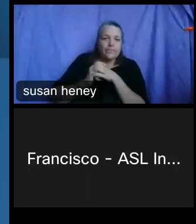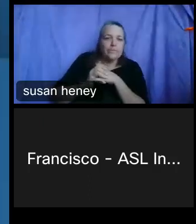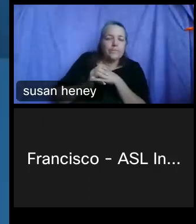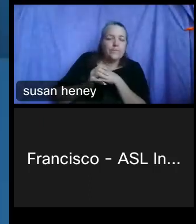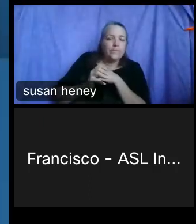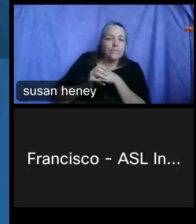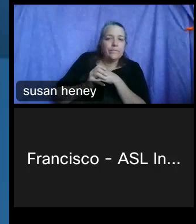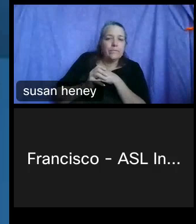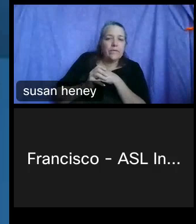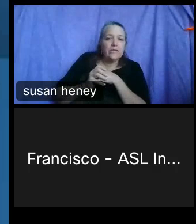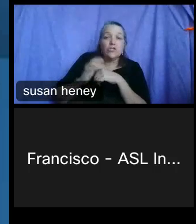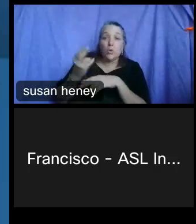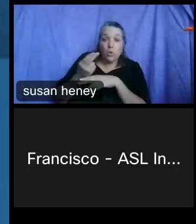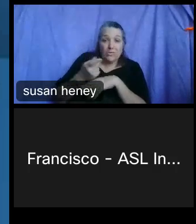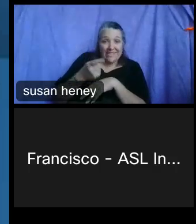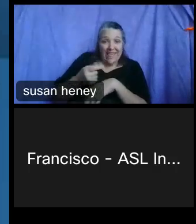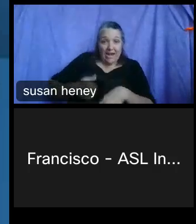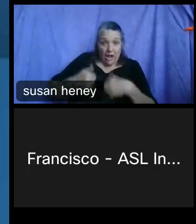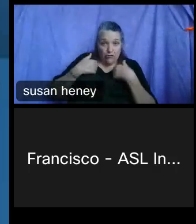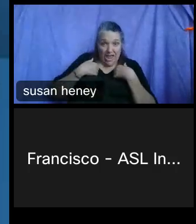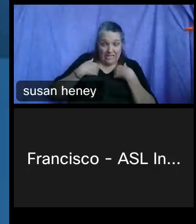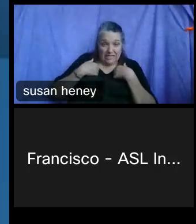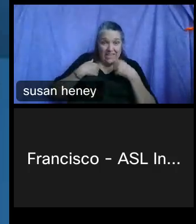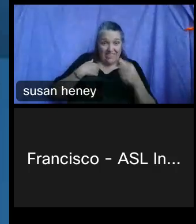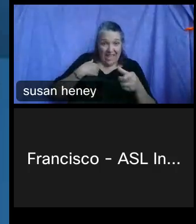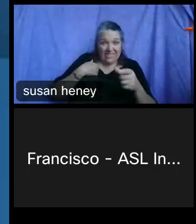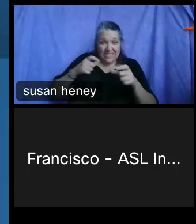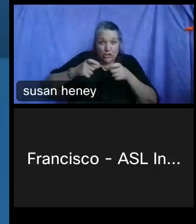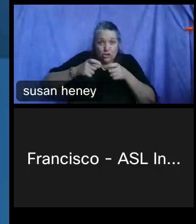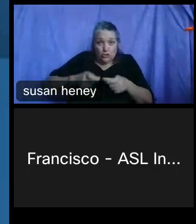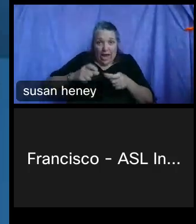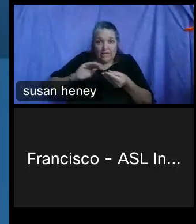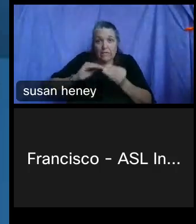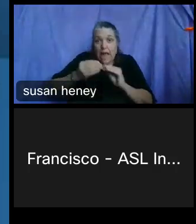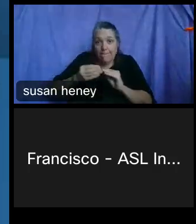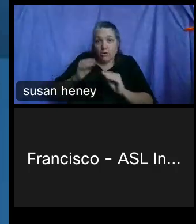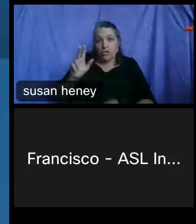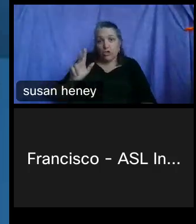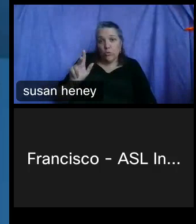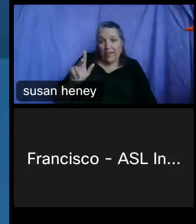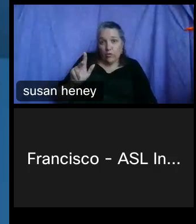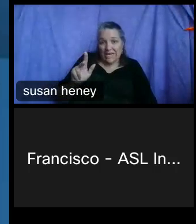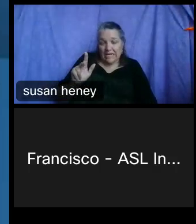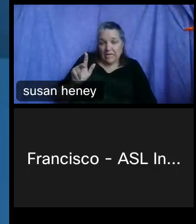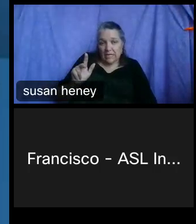this address, it is located in census tract 23. As you see on the map, there's a north, south, east,